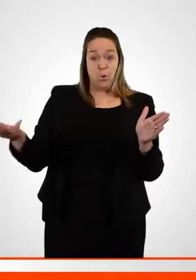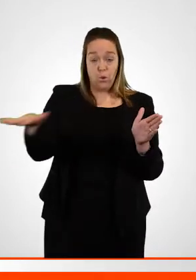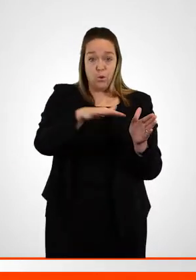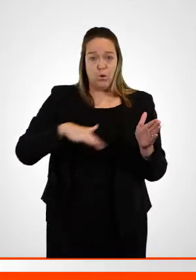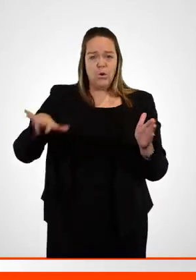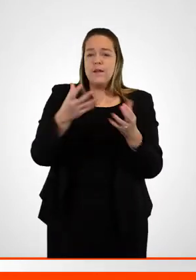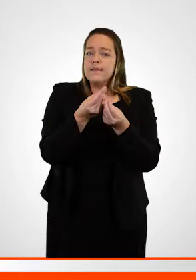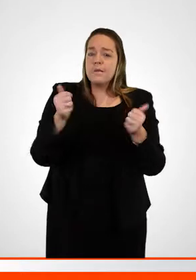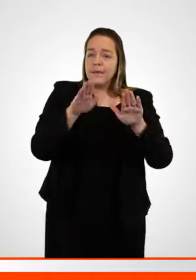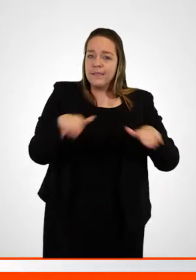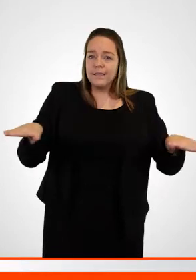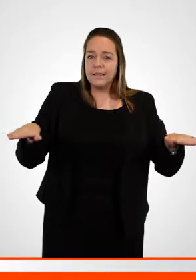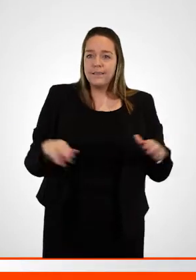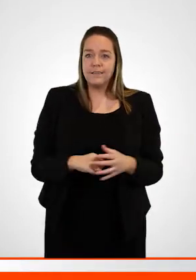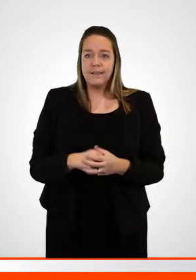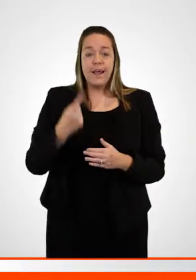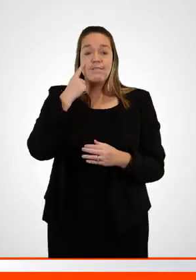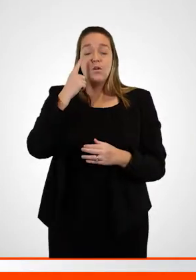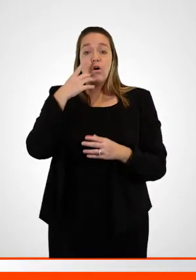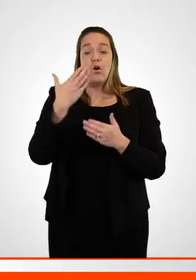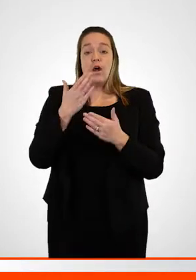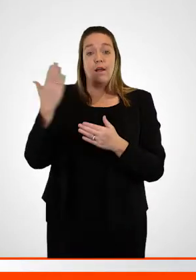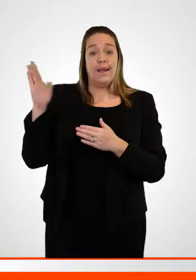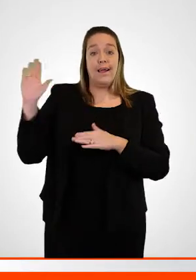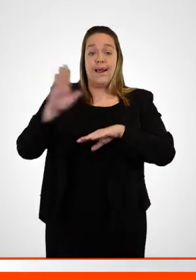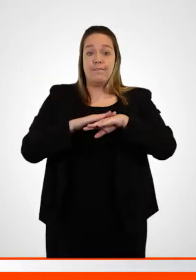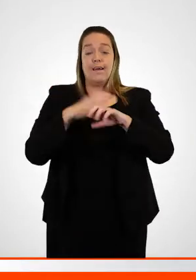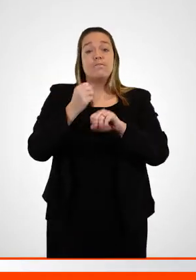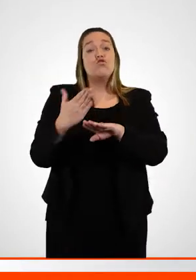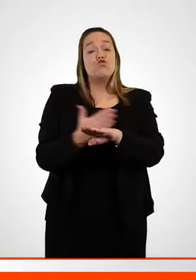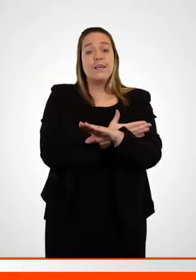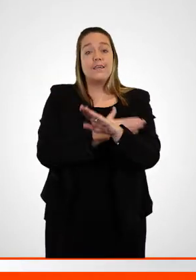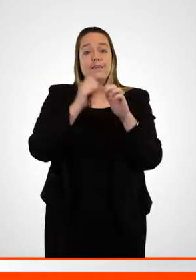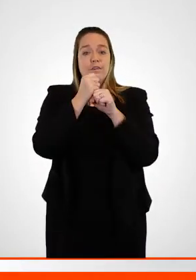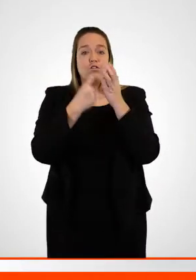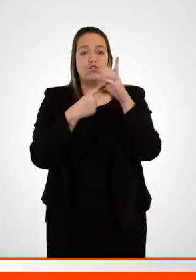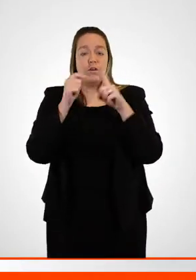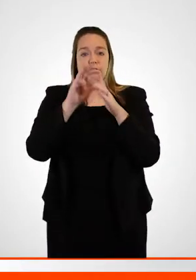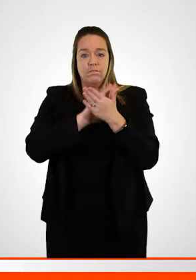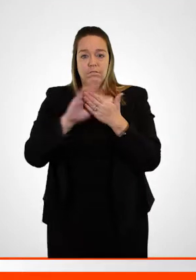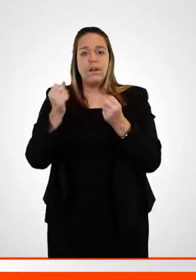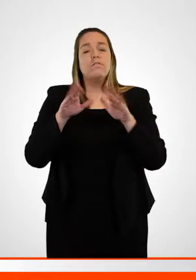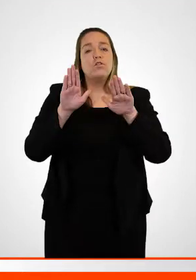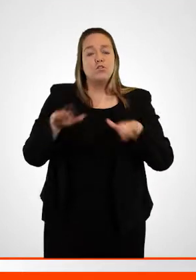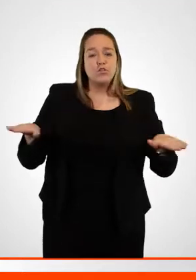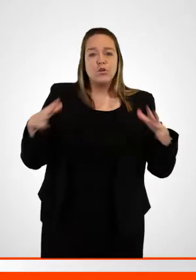if you look at the green graph on your left, those are children who used hearing aids or severely hearing impaired children